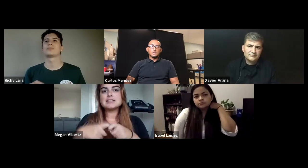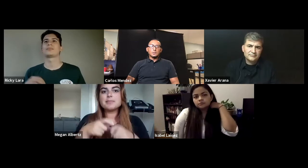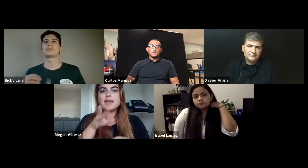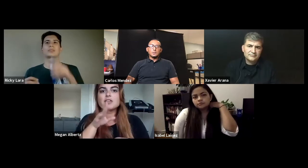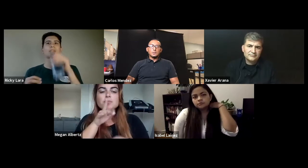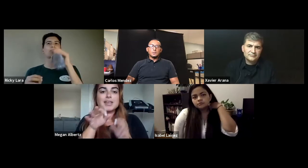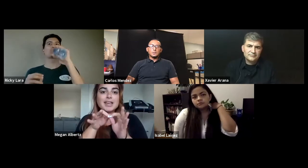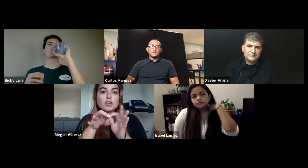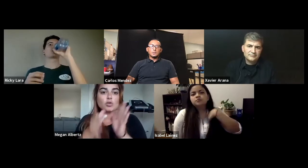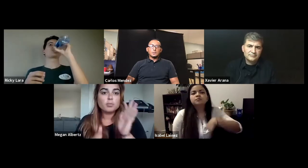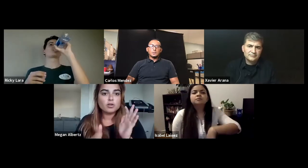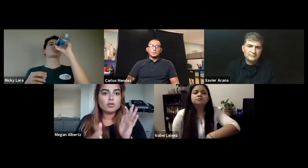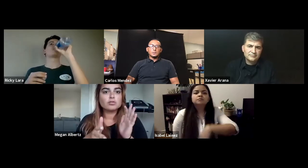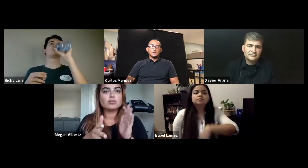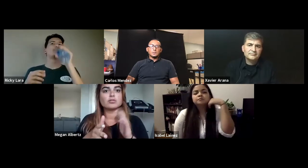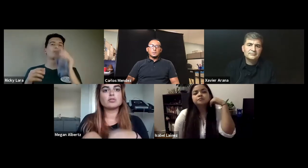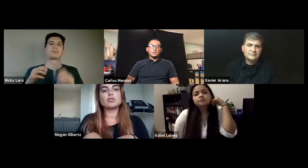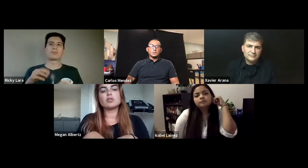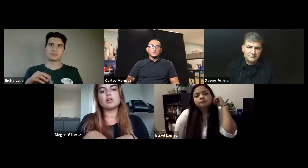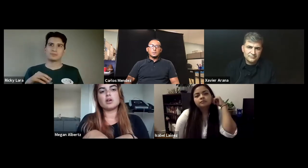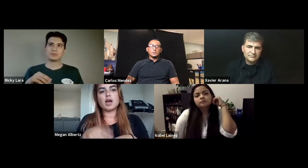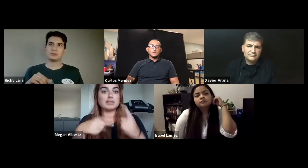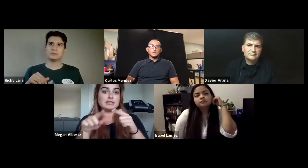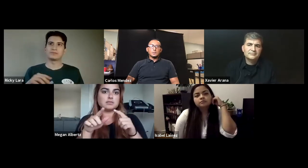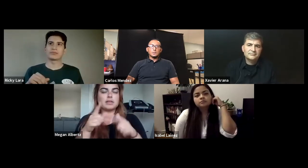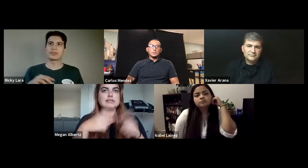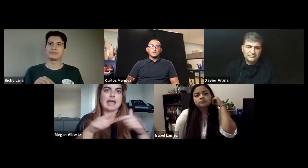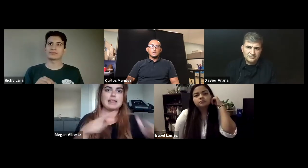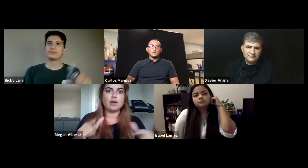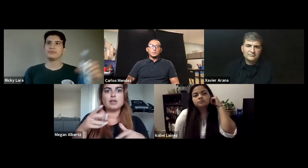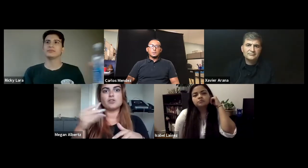So I think it's important to find maybe a Spanish-speaking interpreter